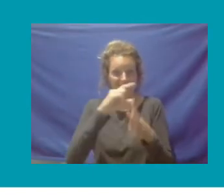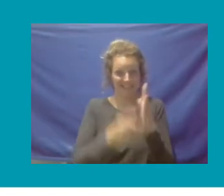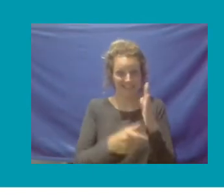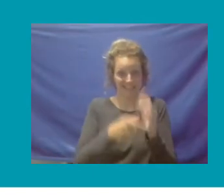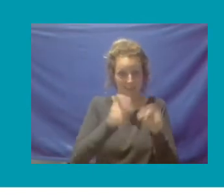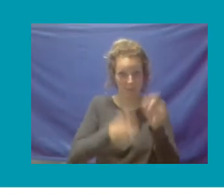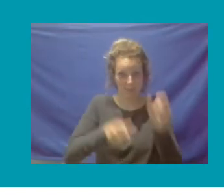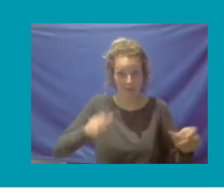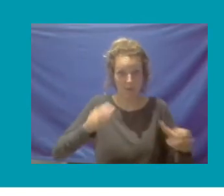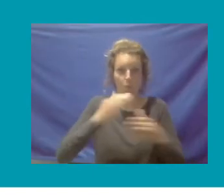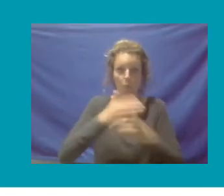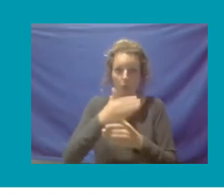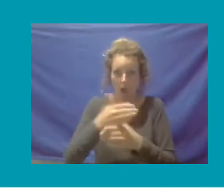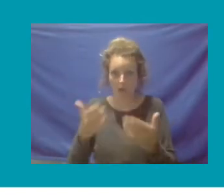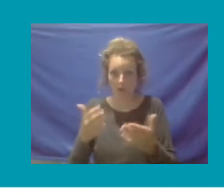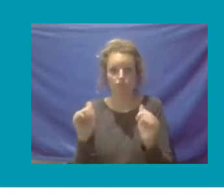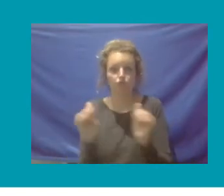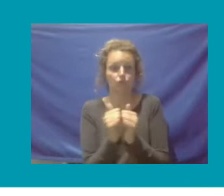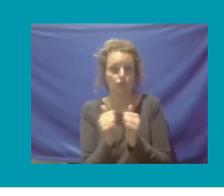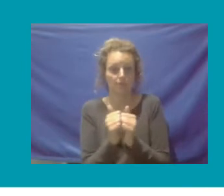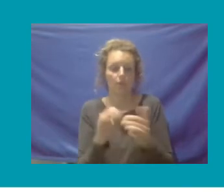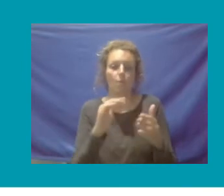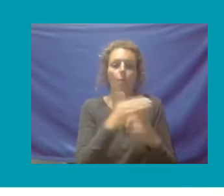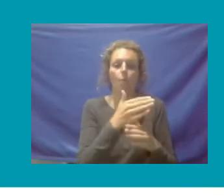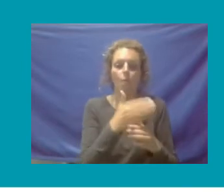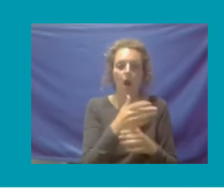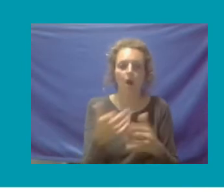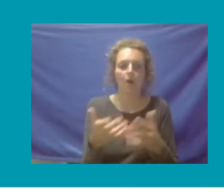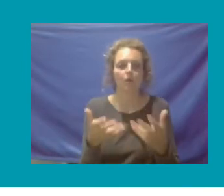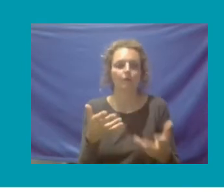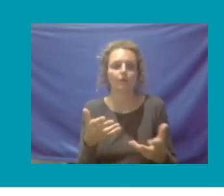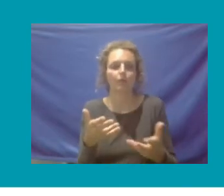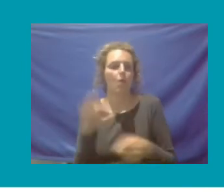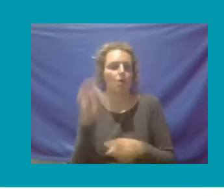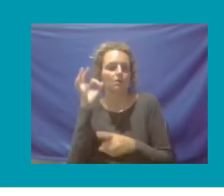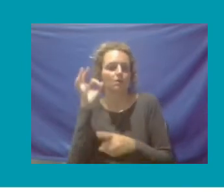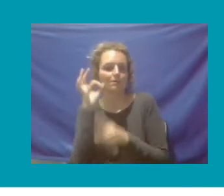or whether it's impairment specific or local services we want, really,